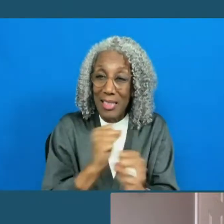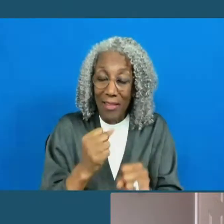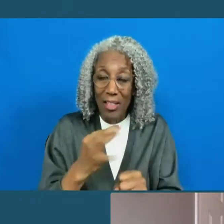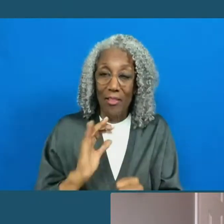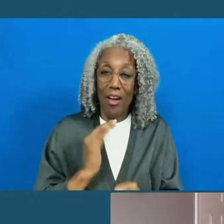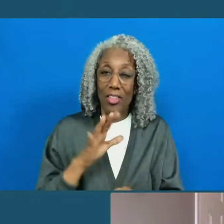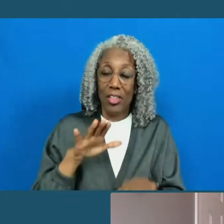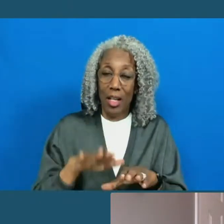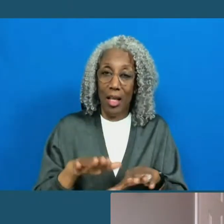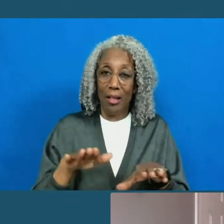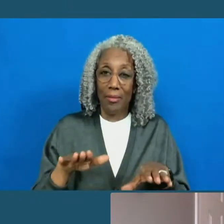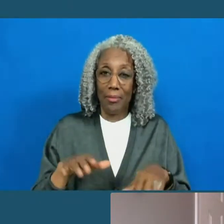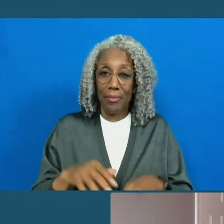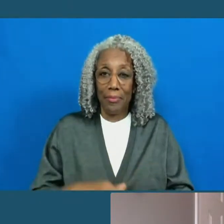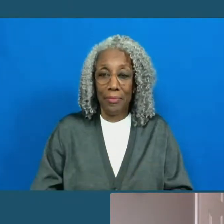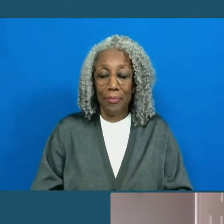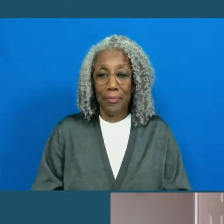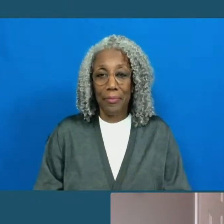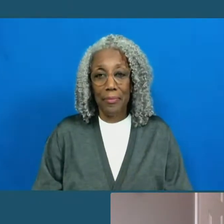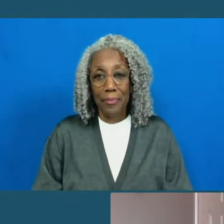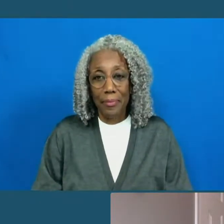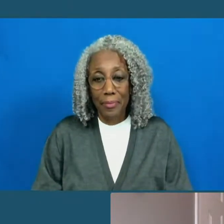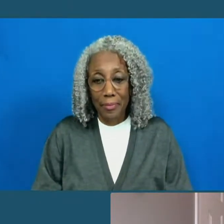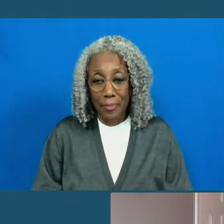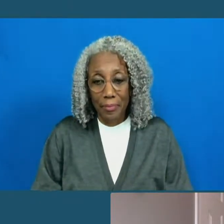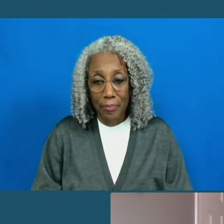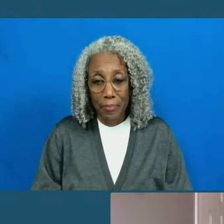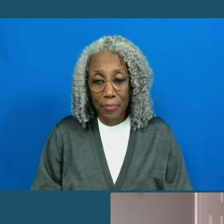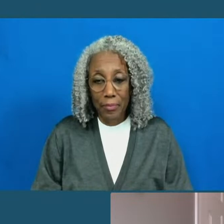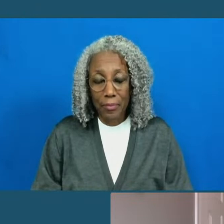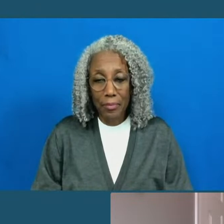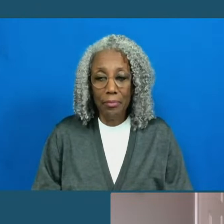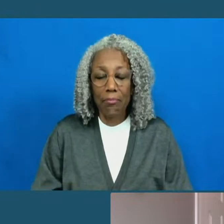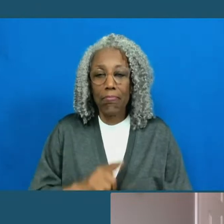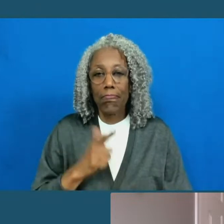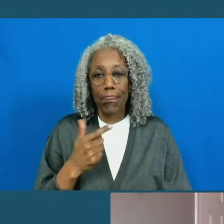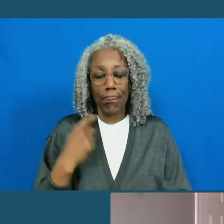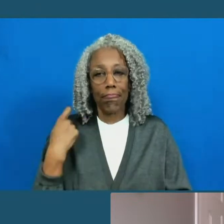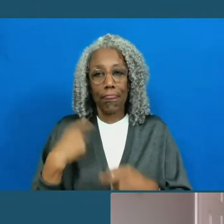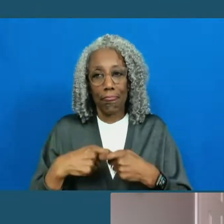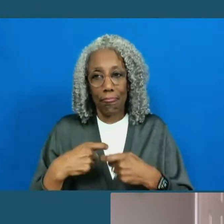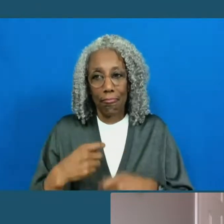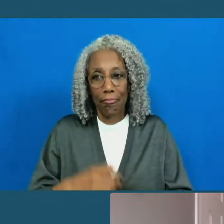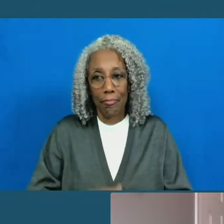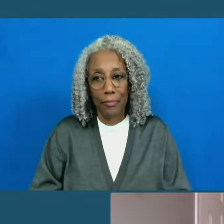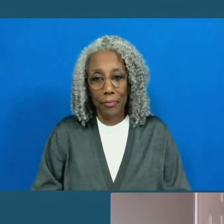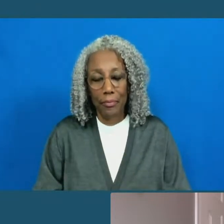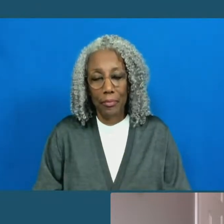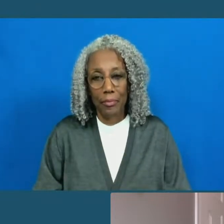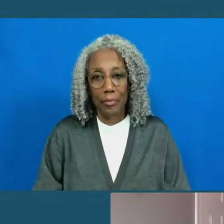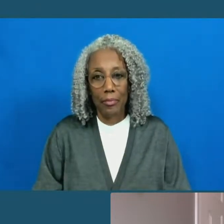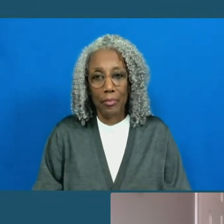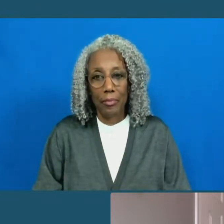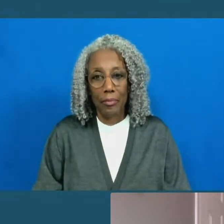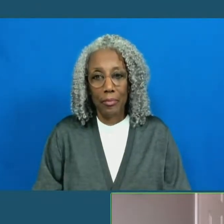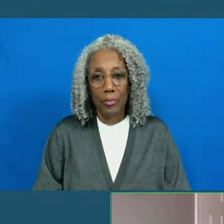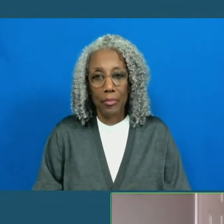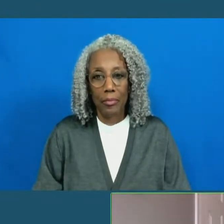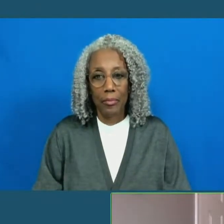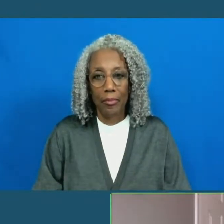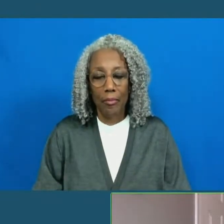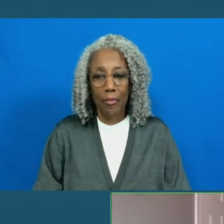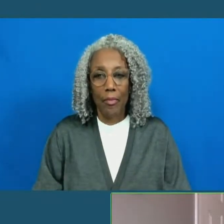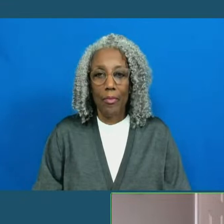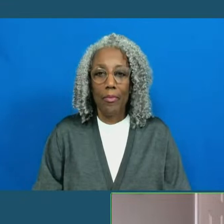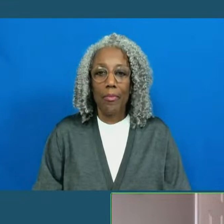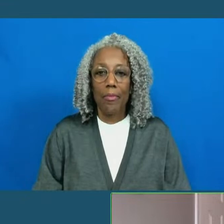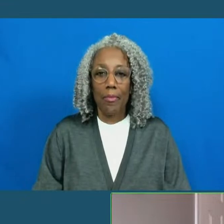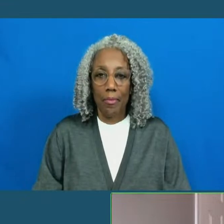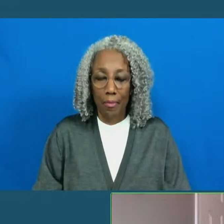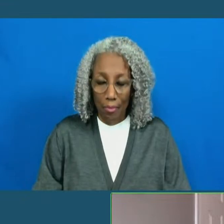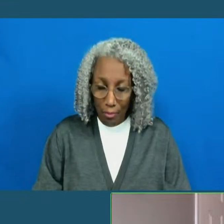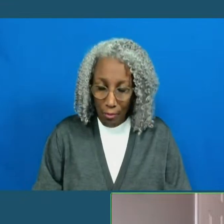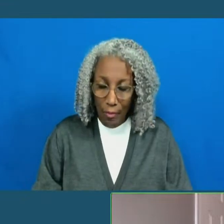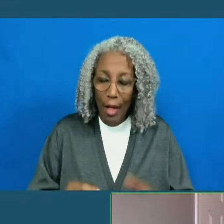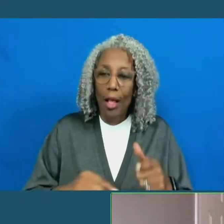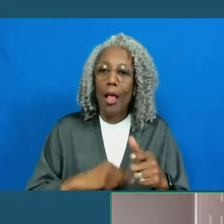safety of our child. One of